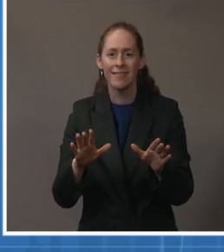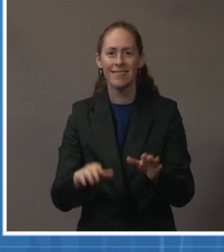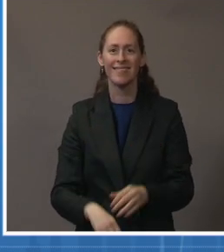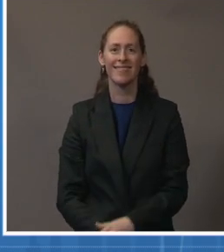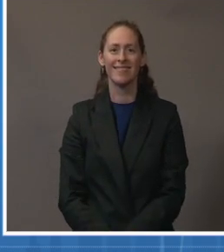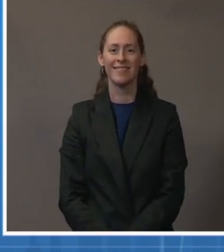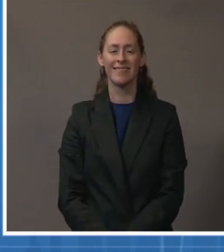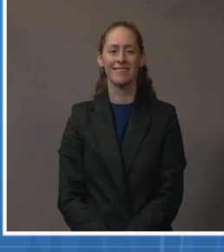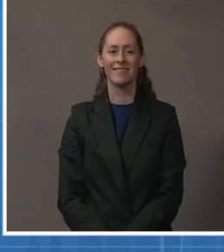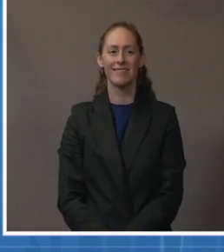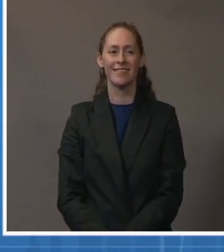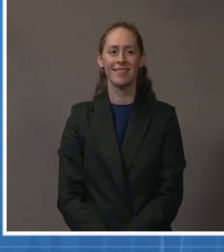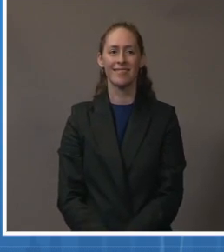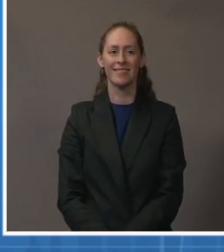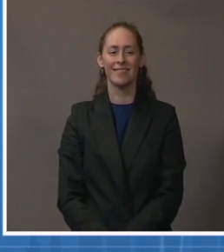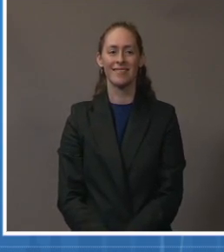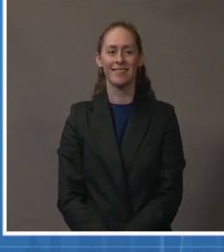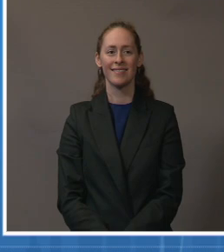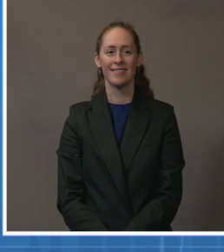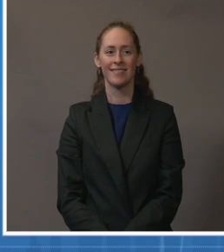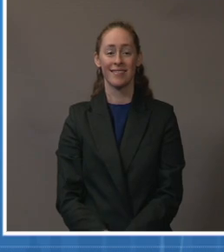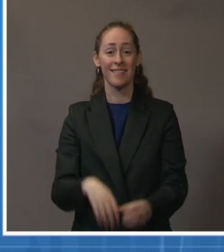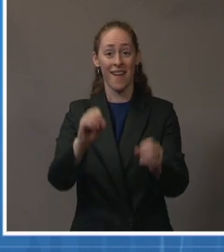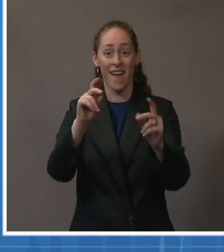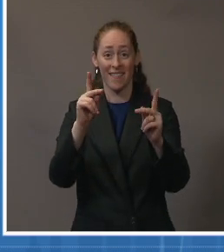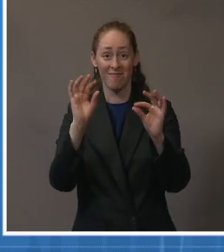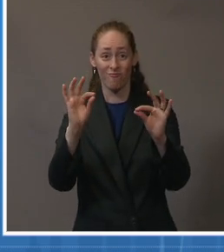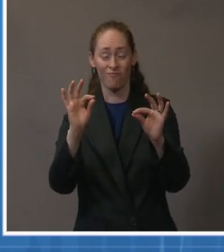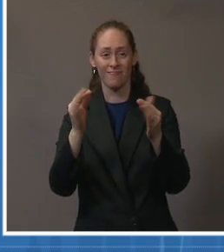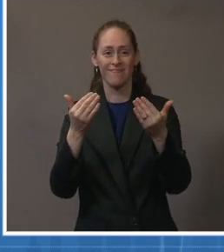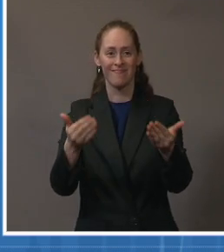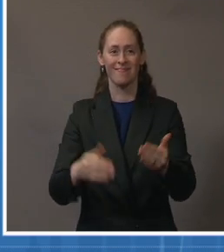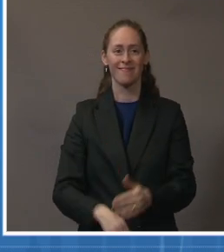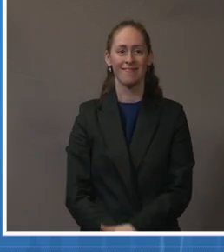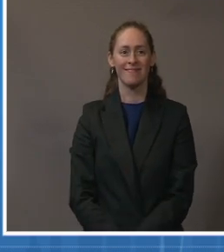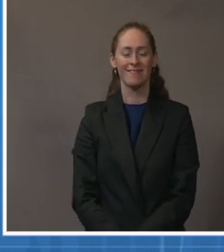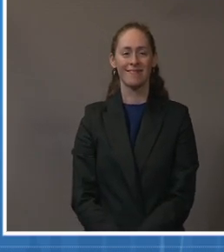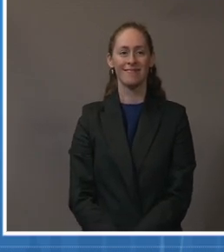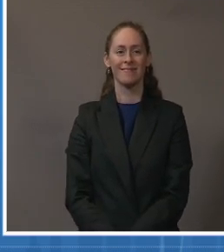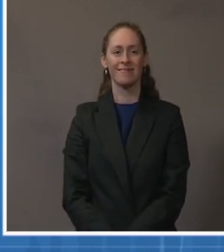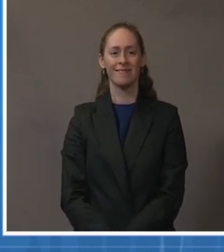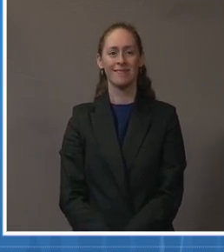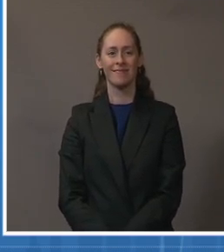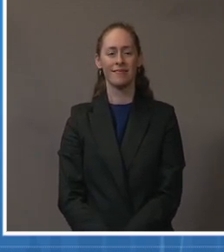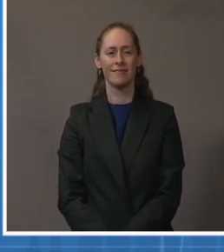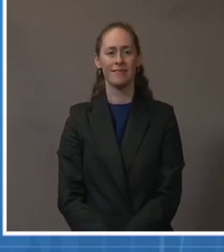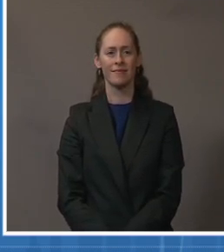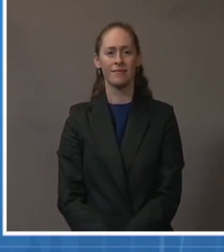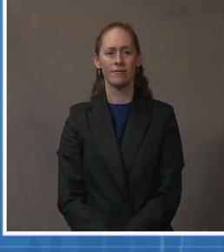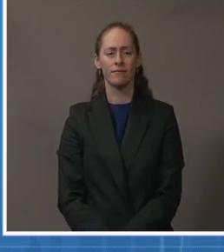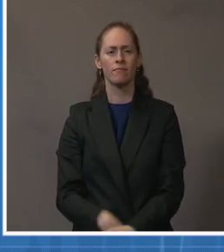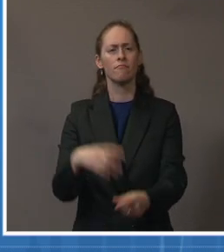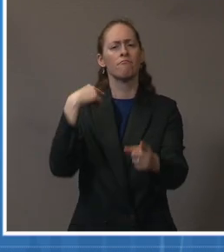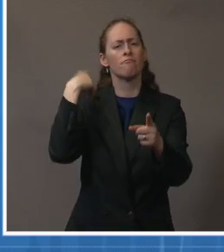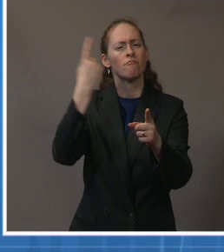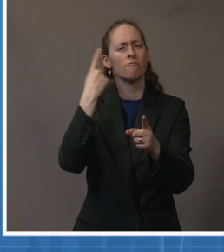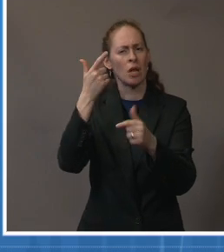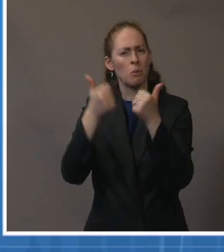Moderator: I can hear you, Josh. The Press: Great. Jeff, can you speak a little bit to which specific vaccines will be sent in the 25 million?